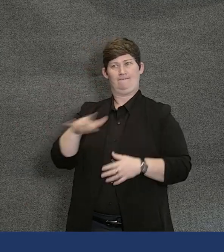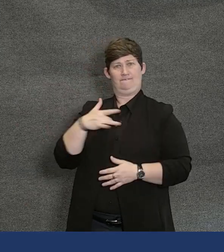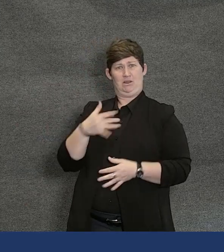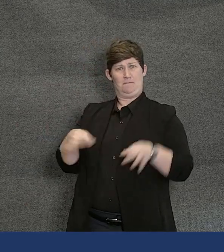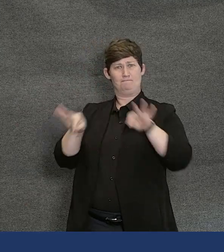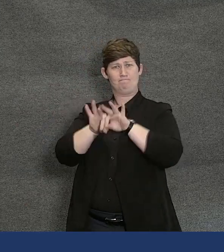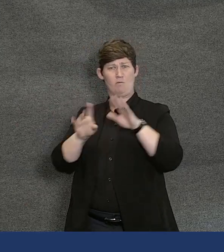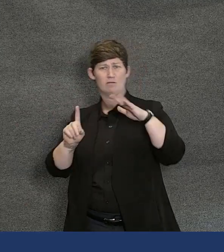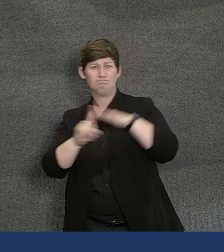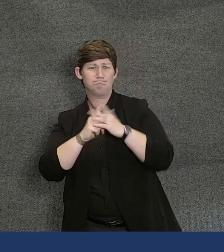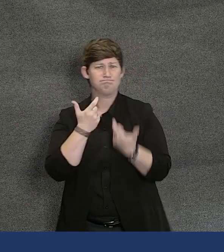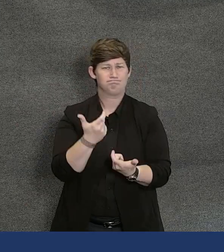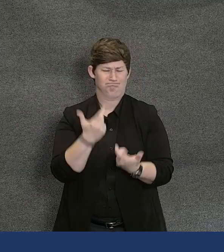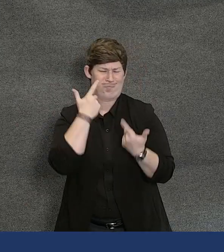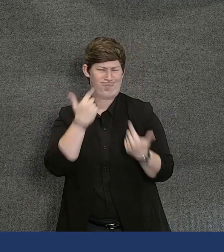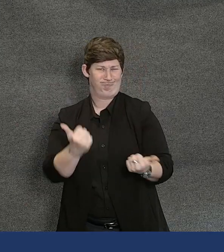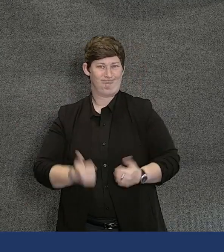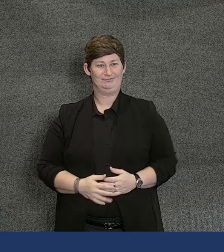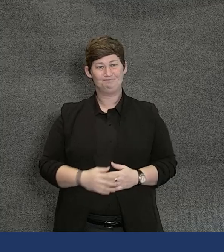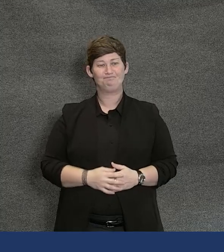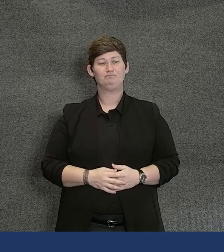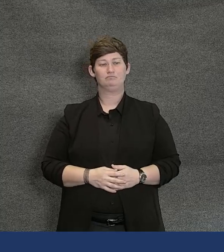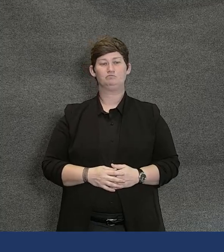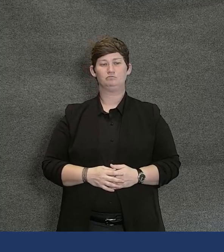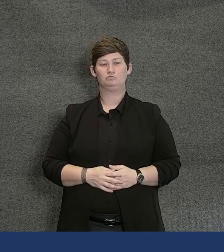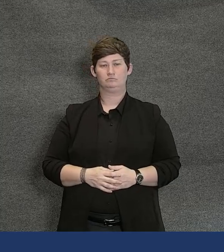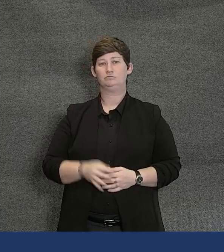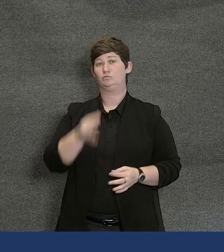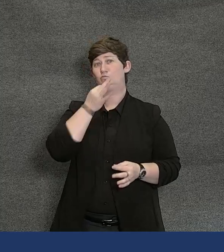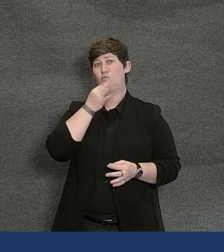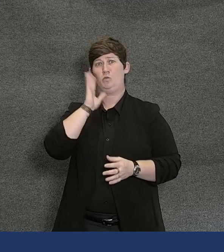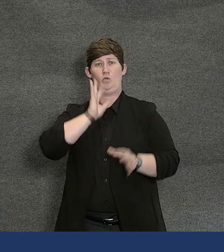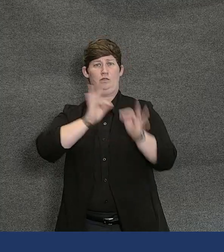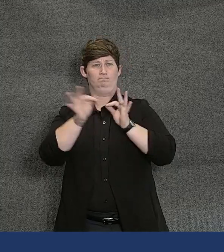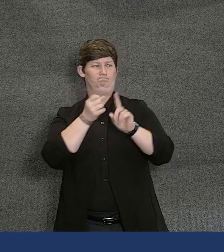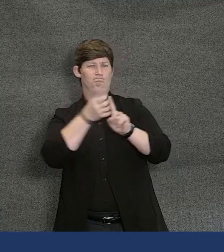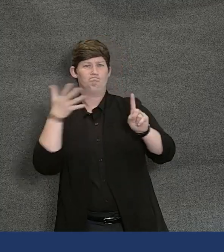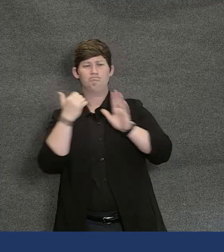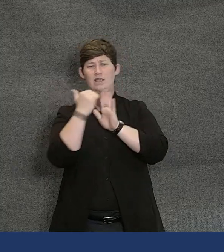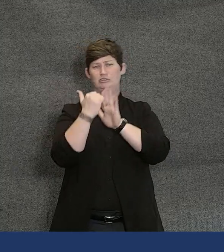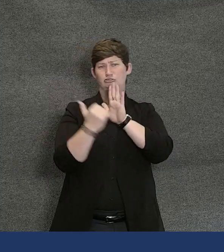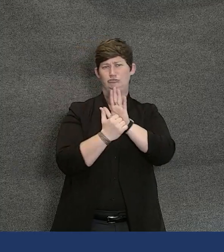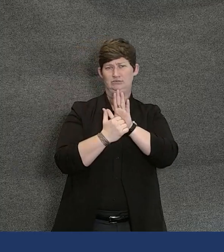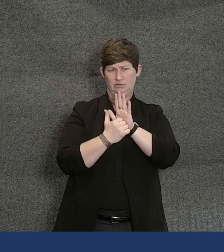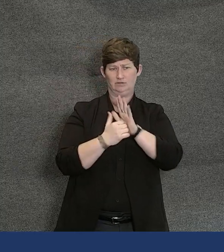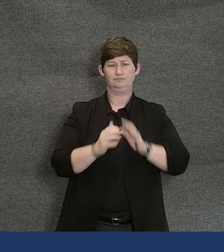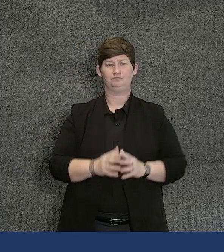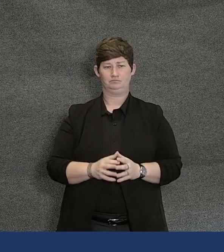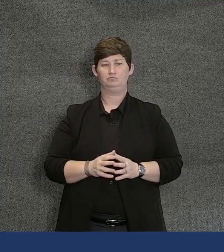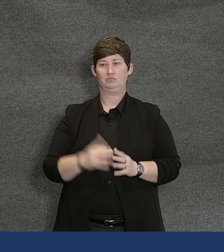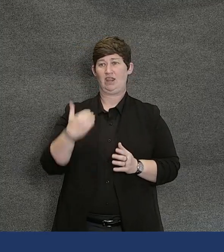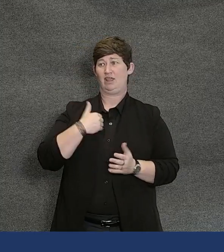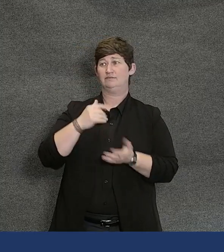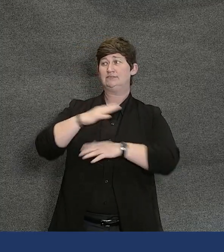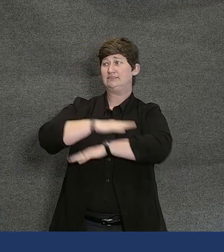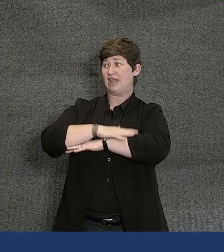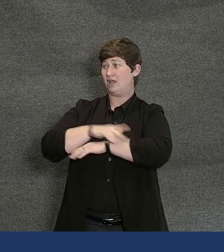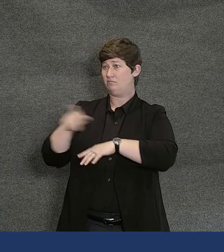The agenda will come shortly, and we also have printed agendas at the table. All Minnesota legislators from the House and Senate